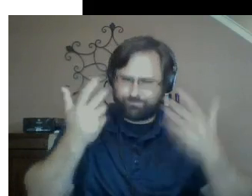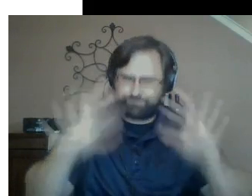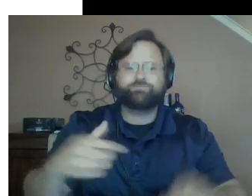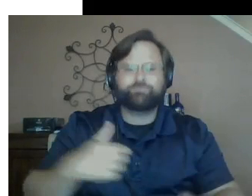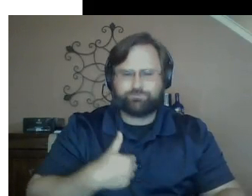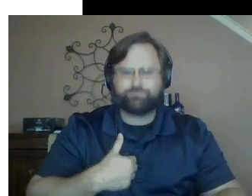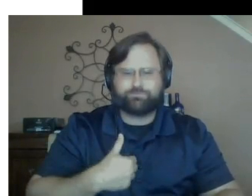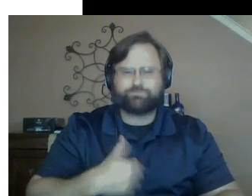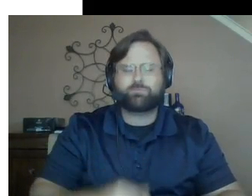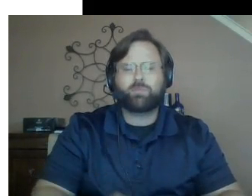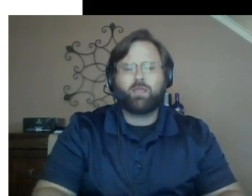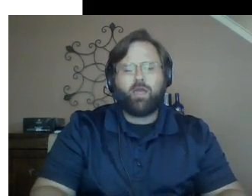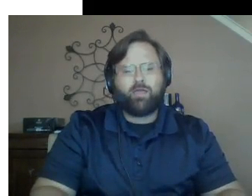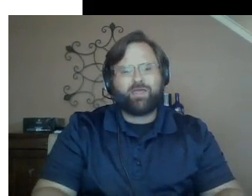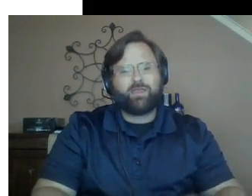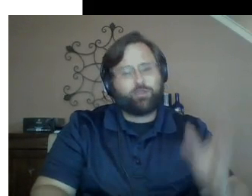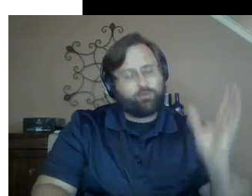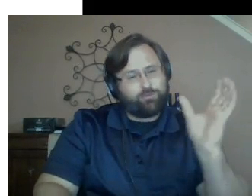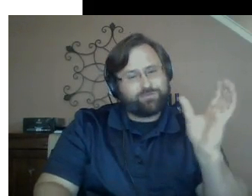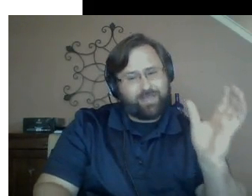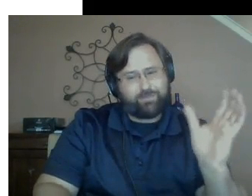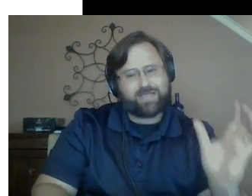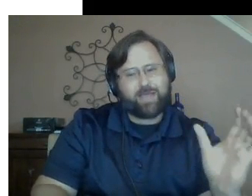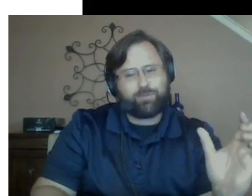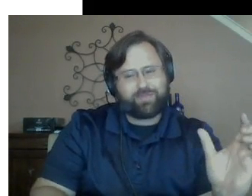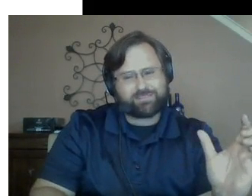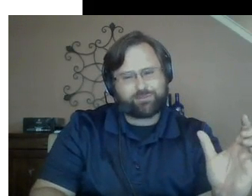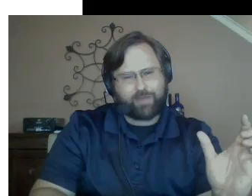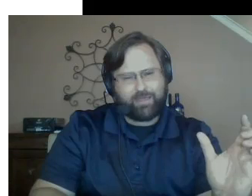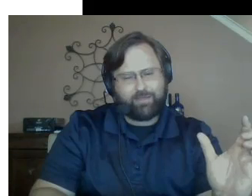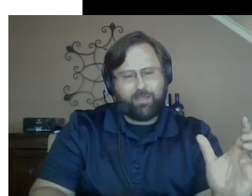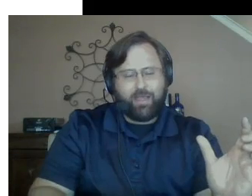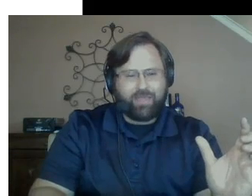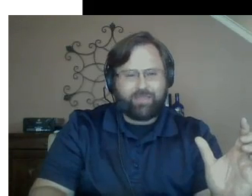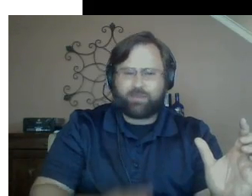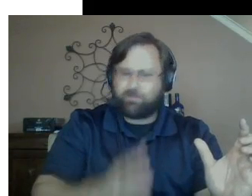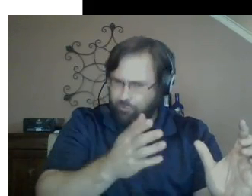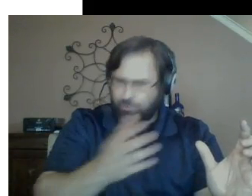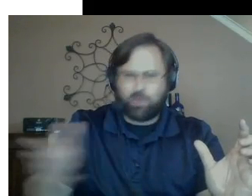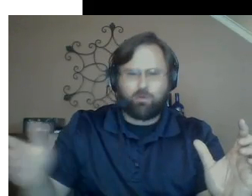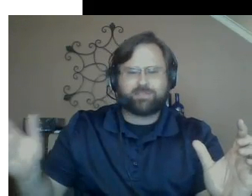then you've set up the time with yesterday and then you can go on to